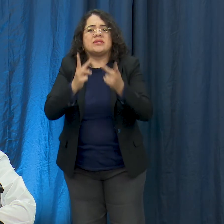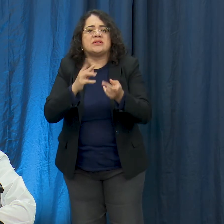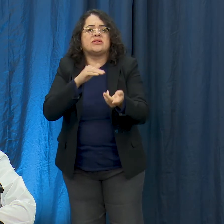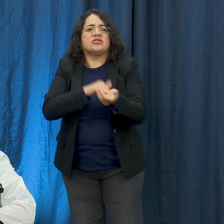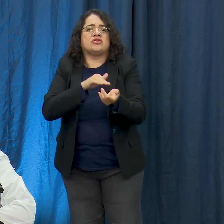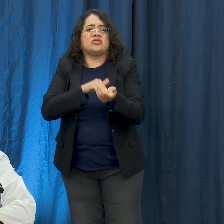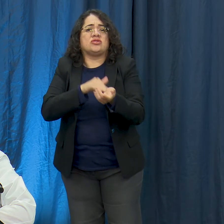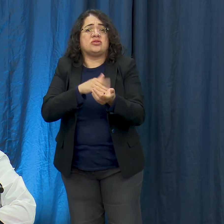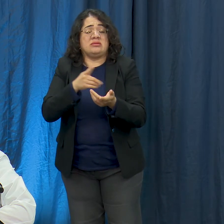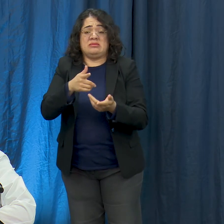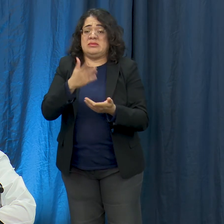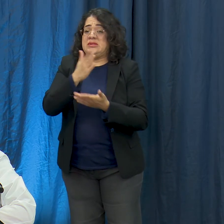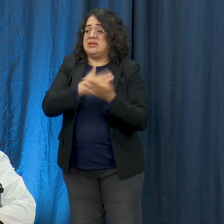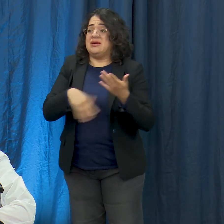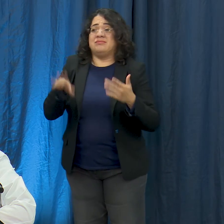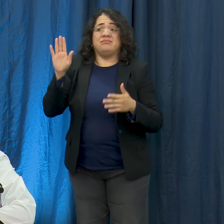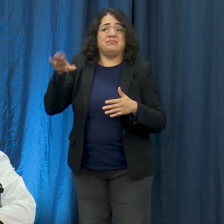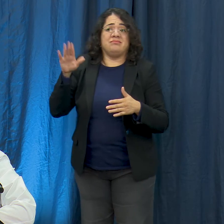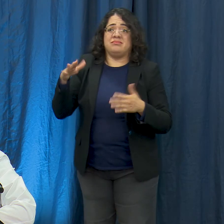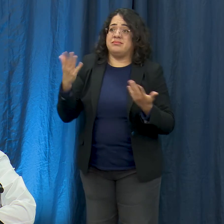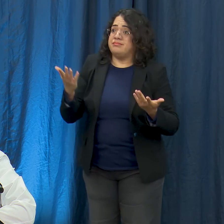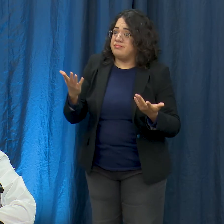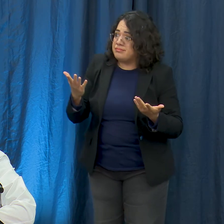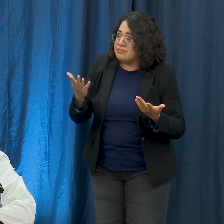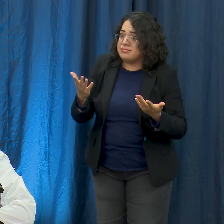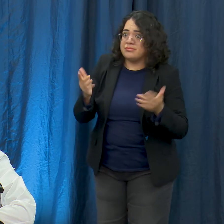of our viewers here they're not seeing it on any of the plans as far as when